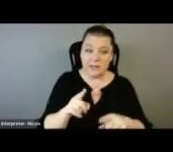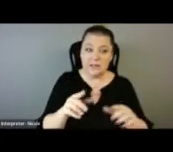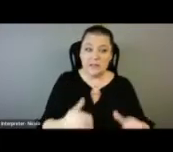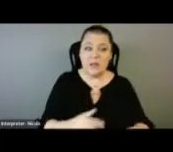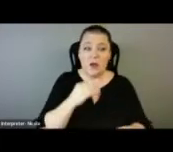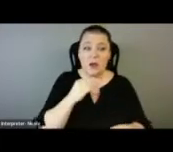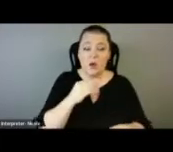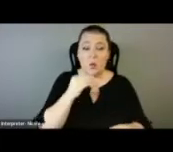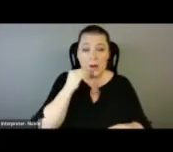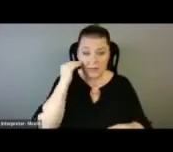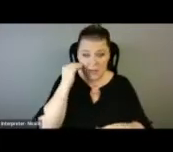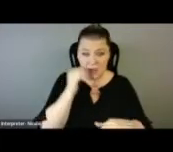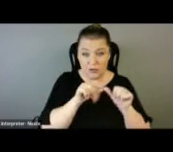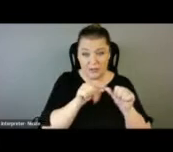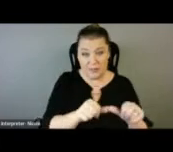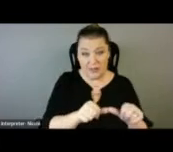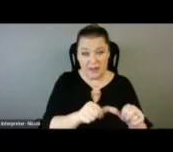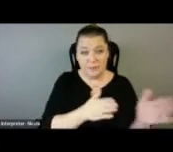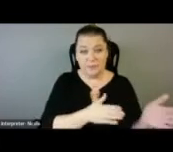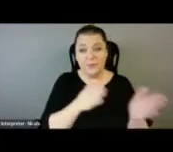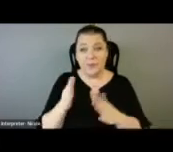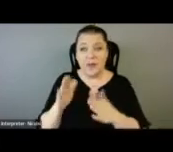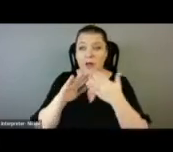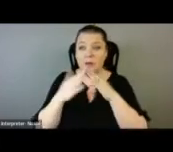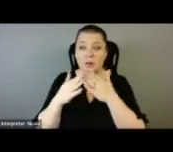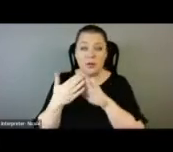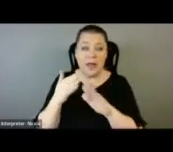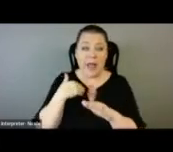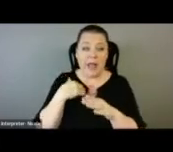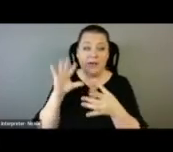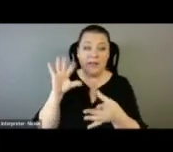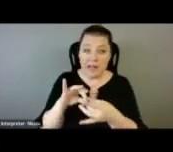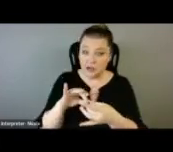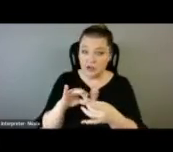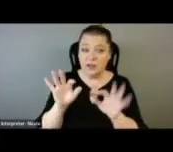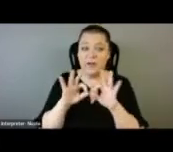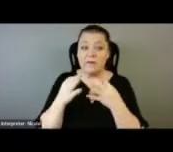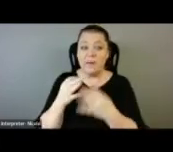stability. In community, we have community connections, family functioning, social